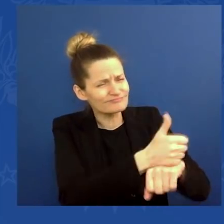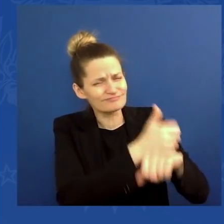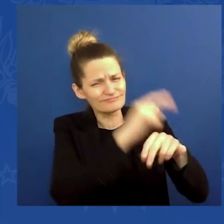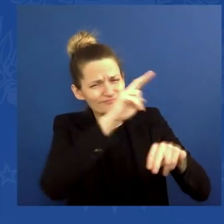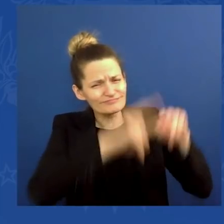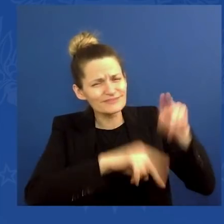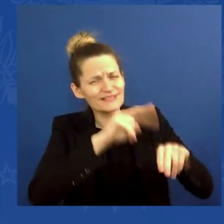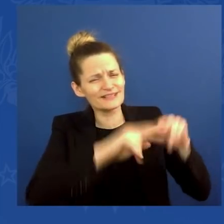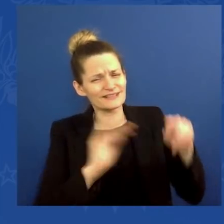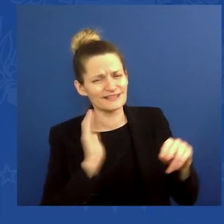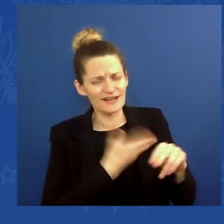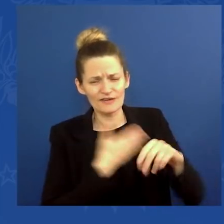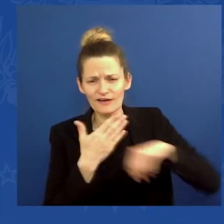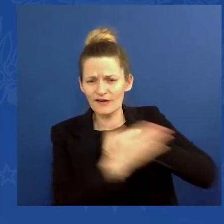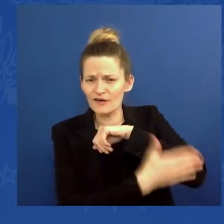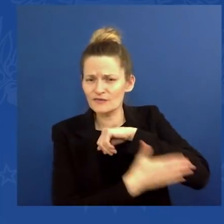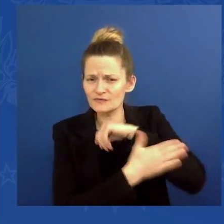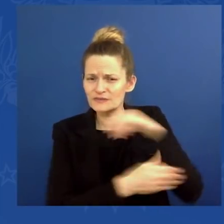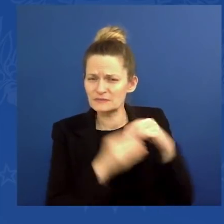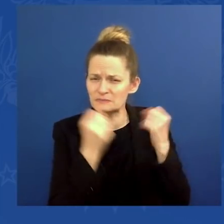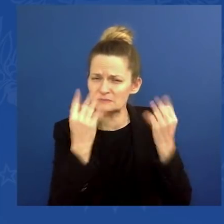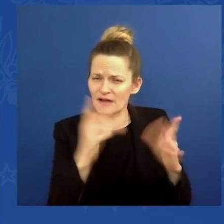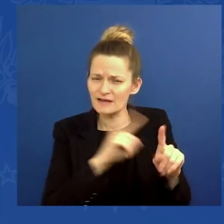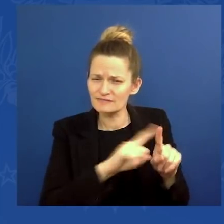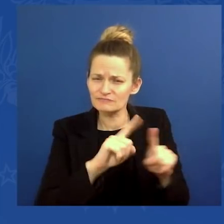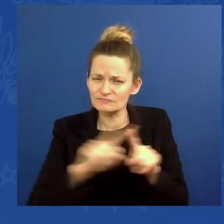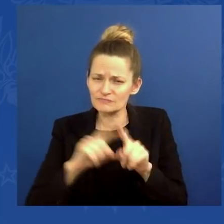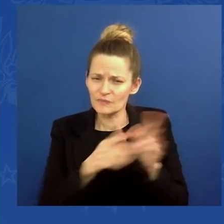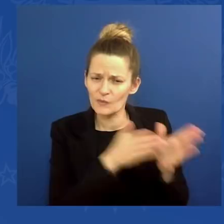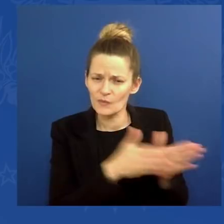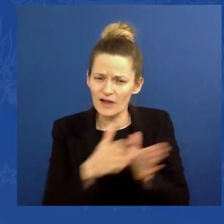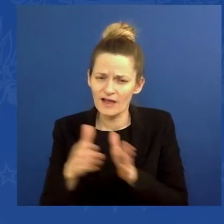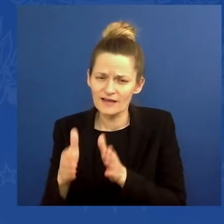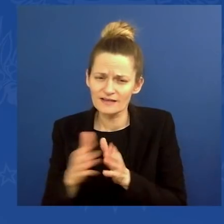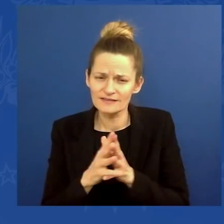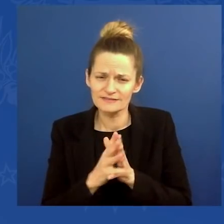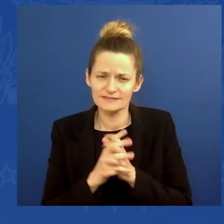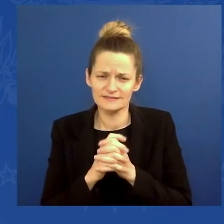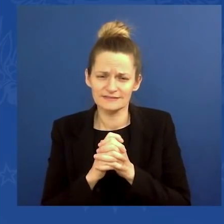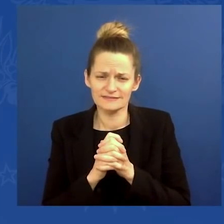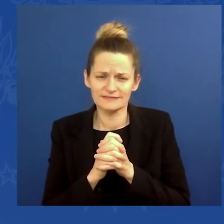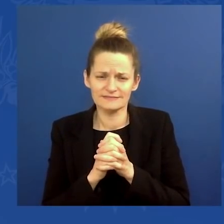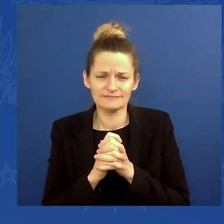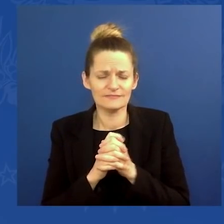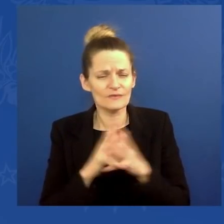It's the stories of your life and always to make a peaceful, beautiful future for America.